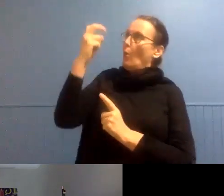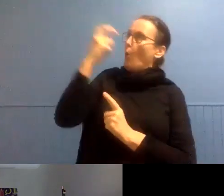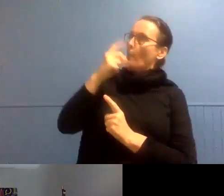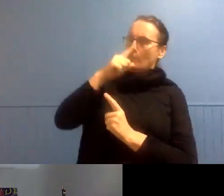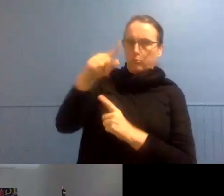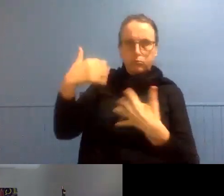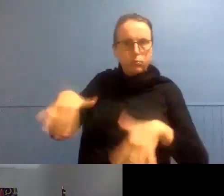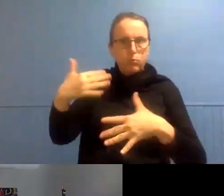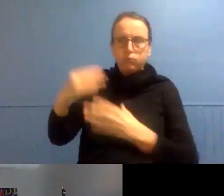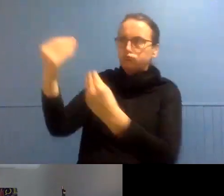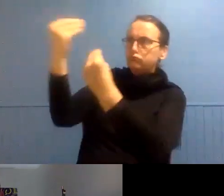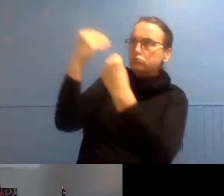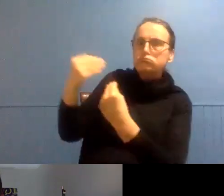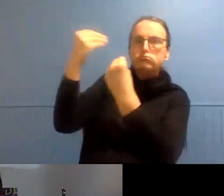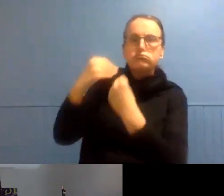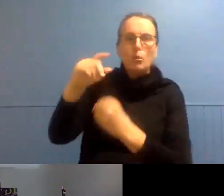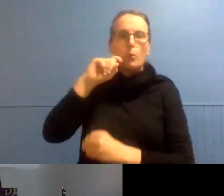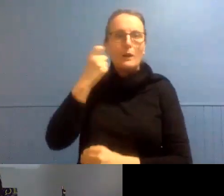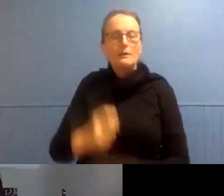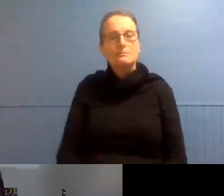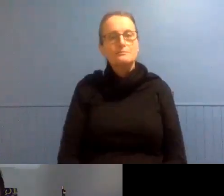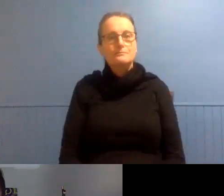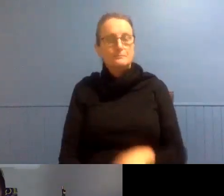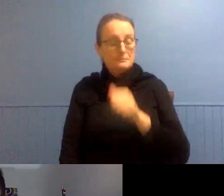We have a question here, and I